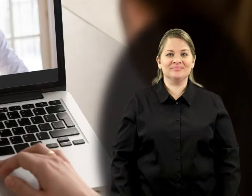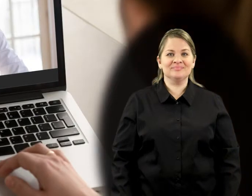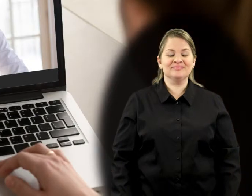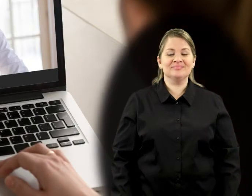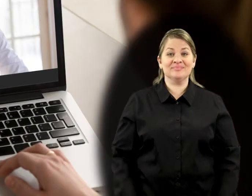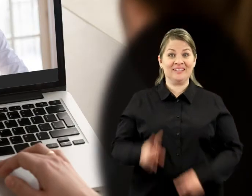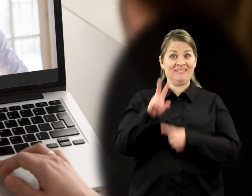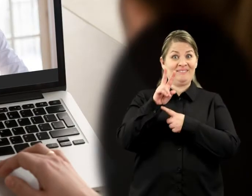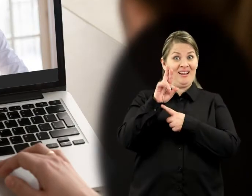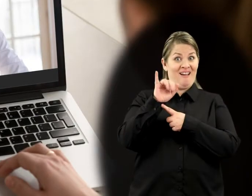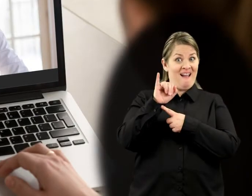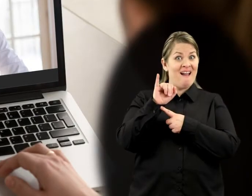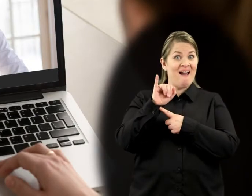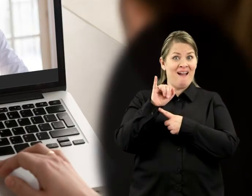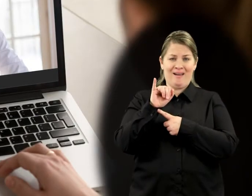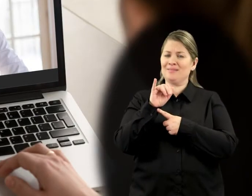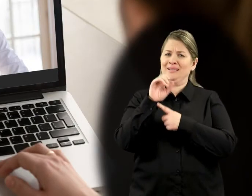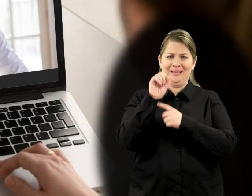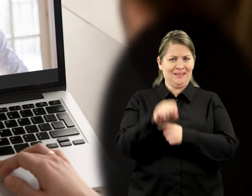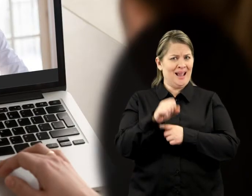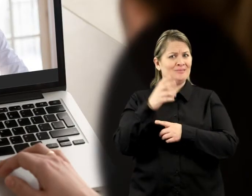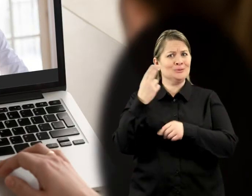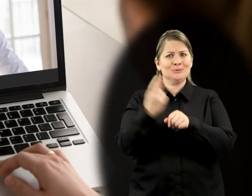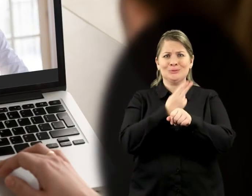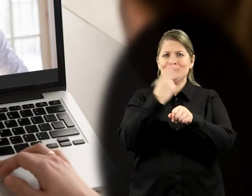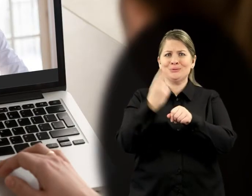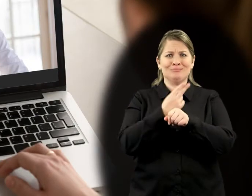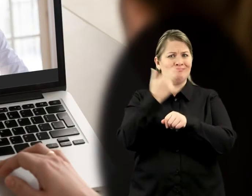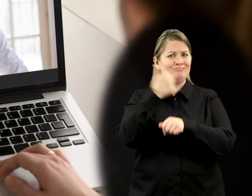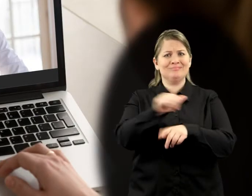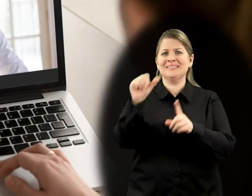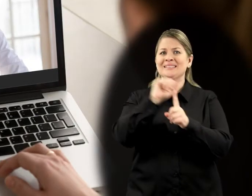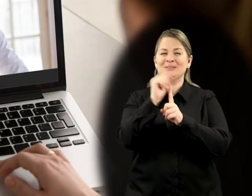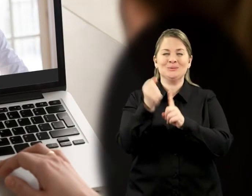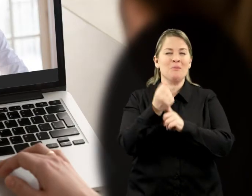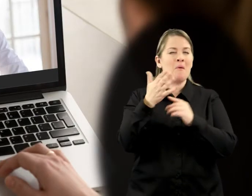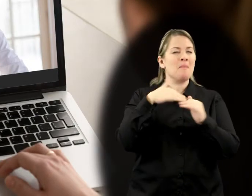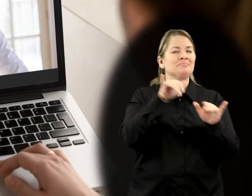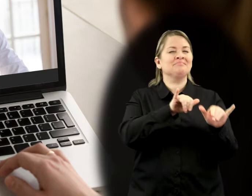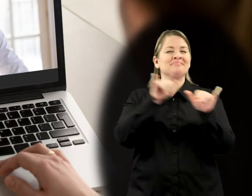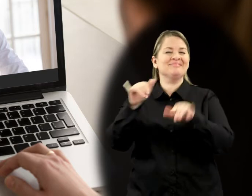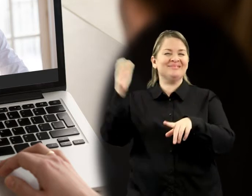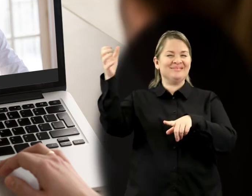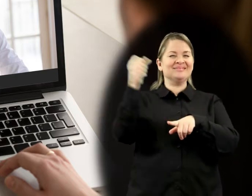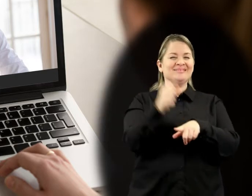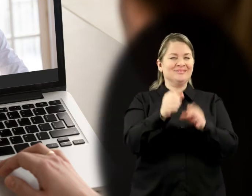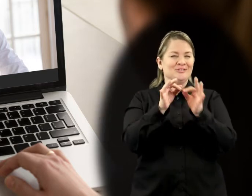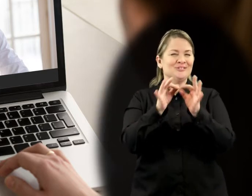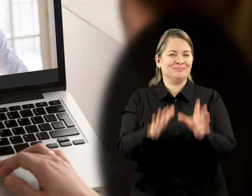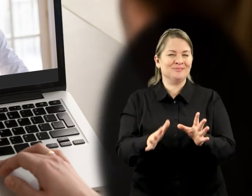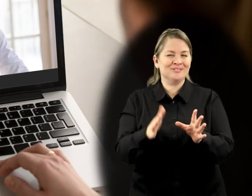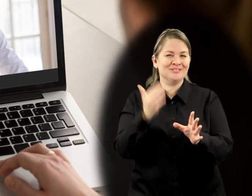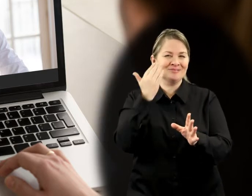VRI can be used in most situations where would you schedule a qualified on-site interpreter.